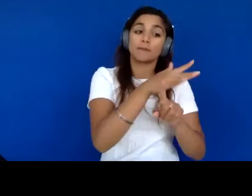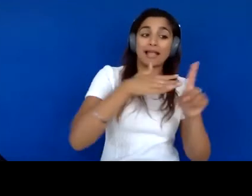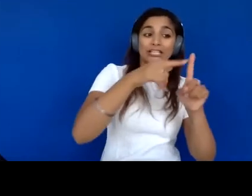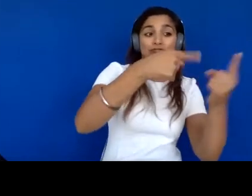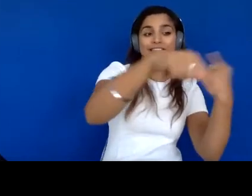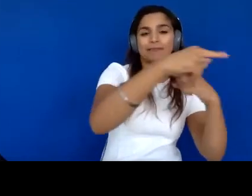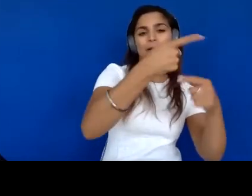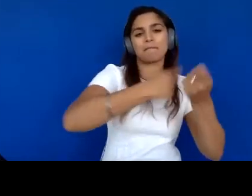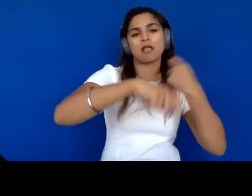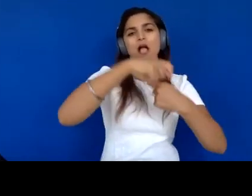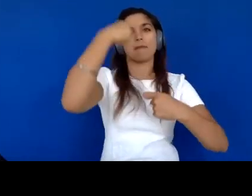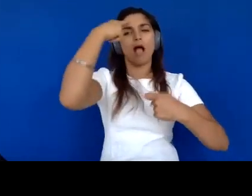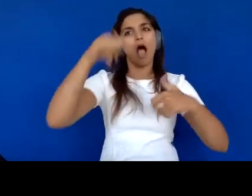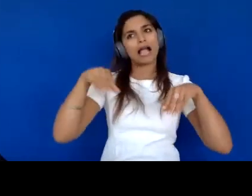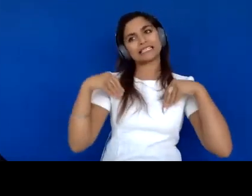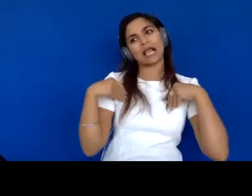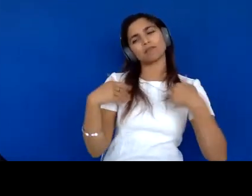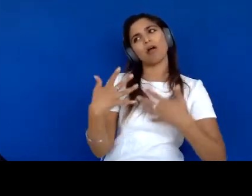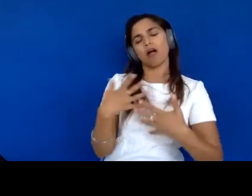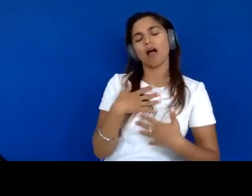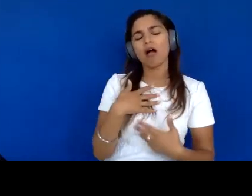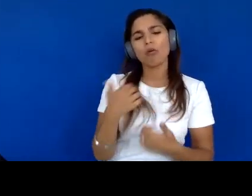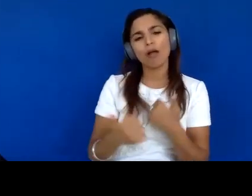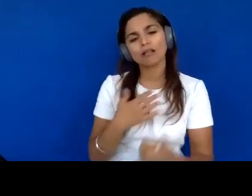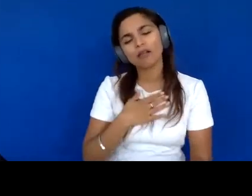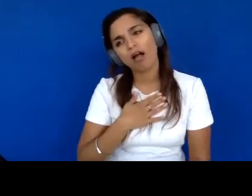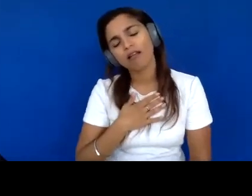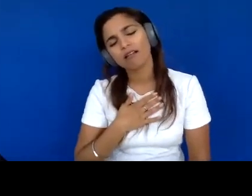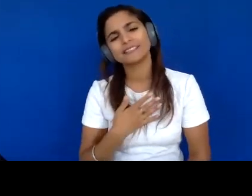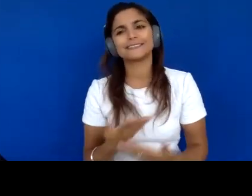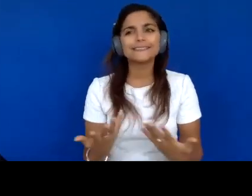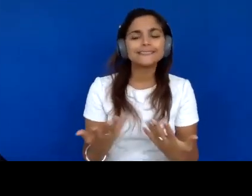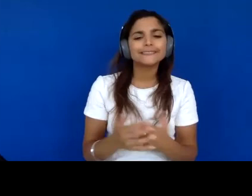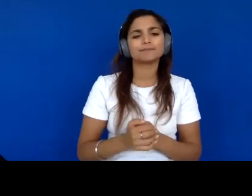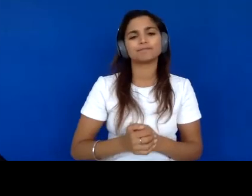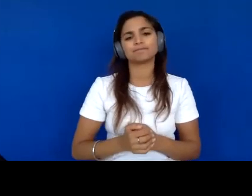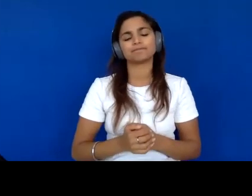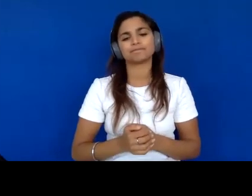non-disabled social and political agenda whilst I appreciate but there is